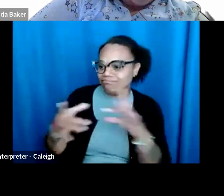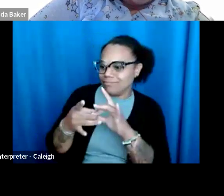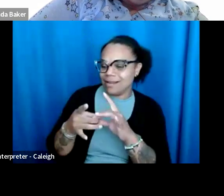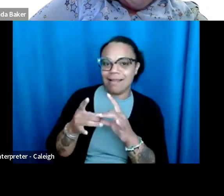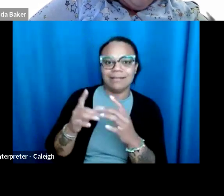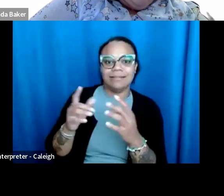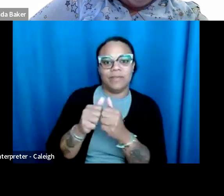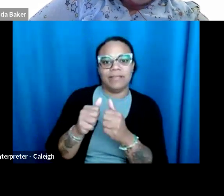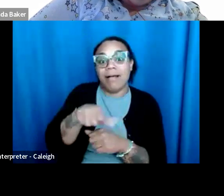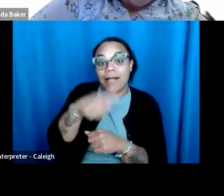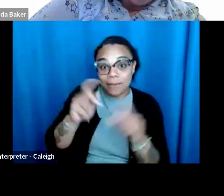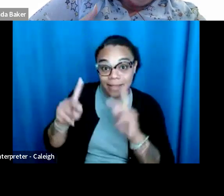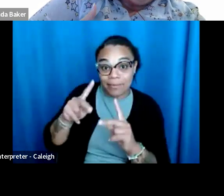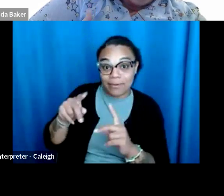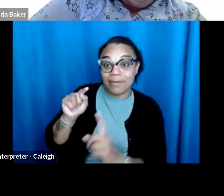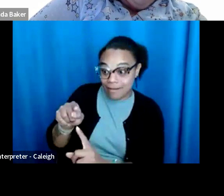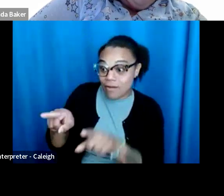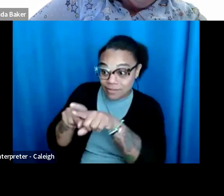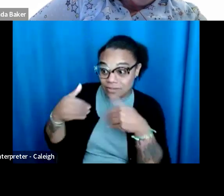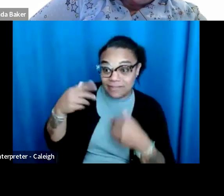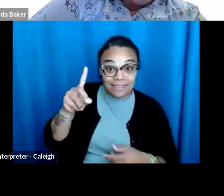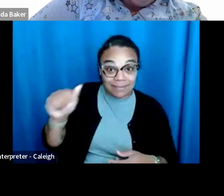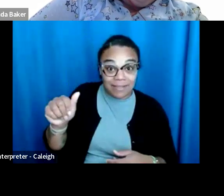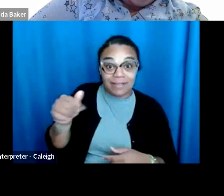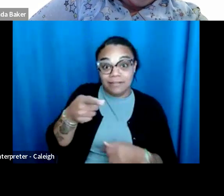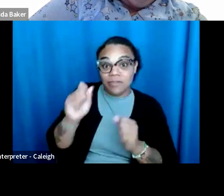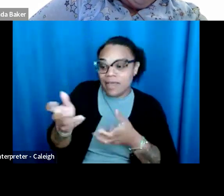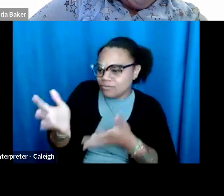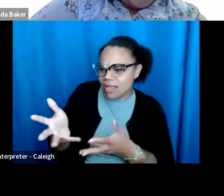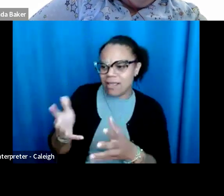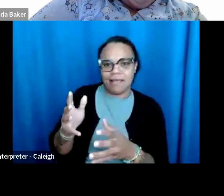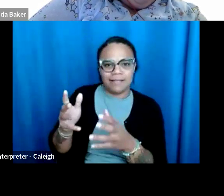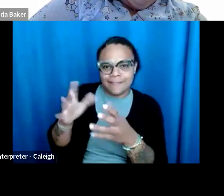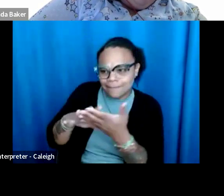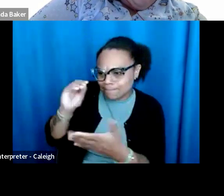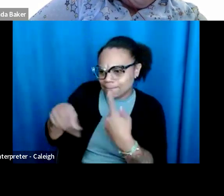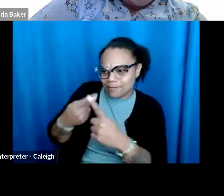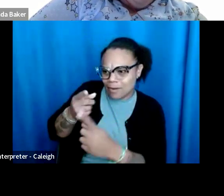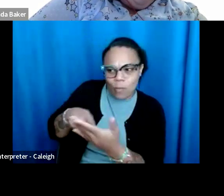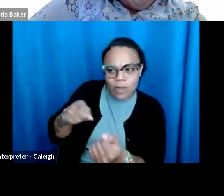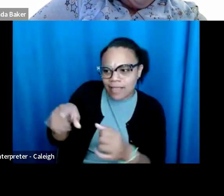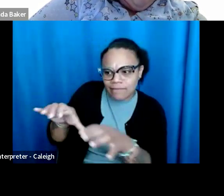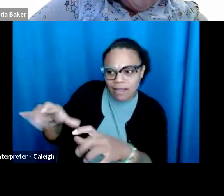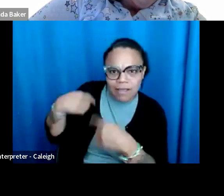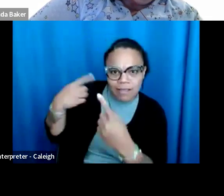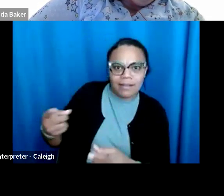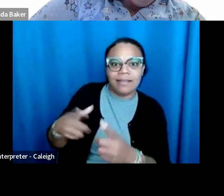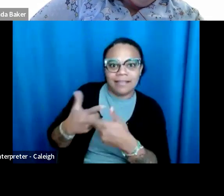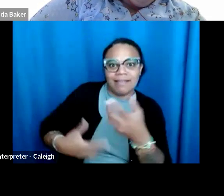that you can talk to about things that they've done, and help build off of that is very, very helpful.